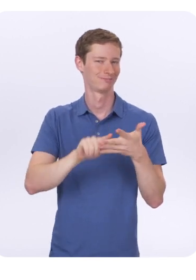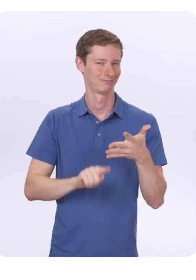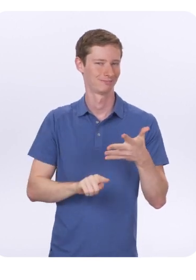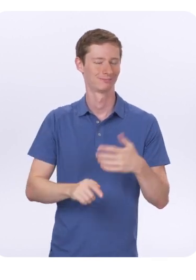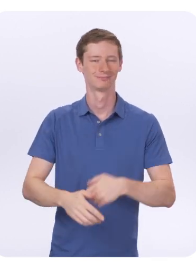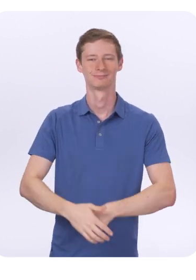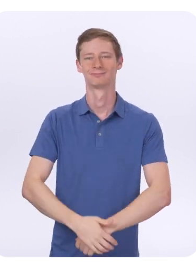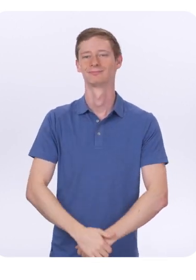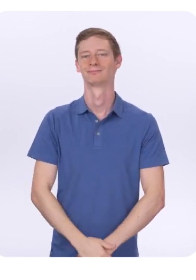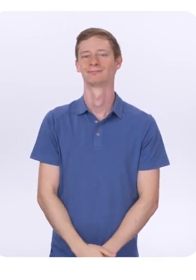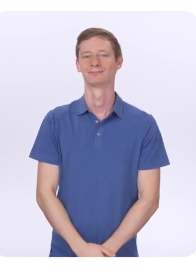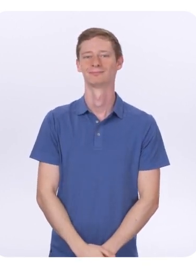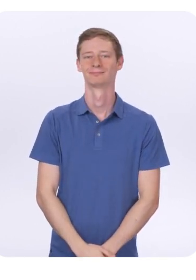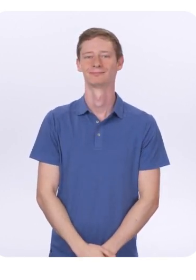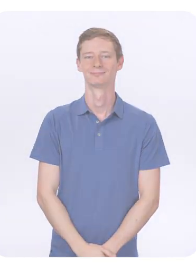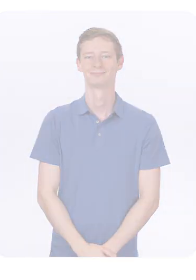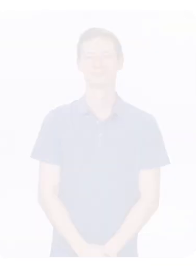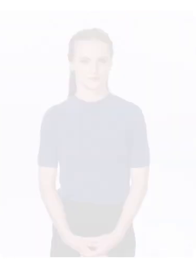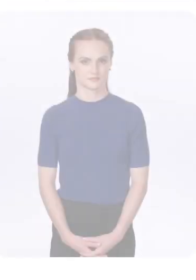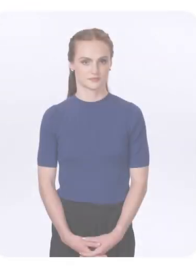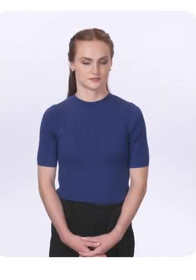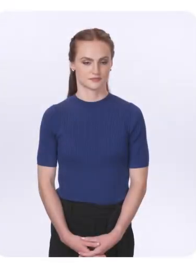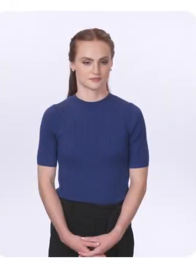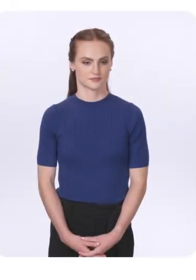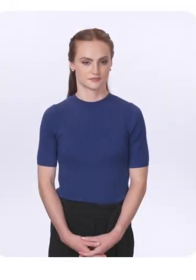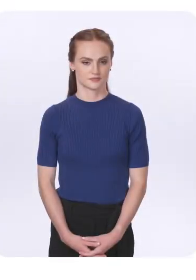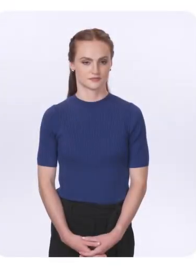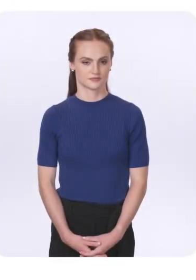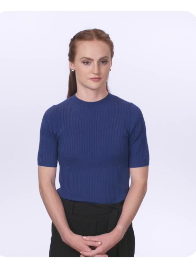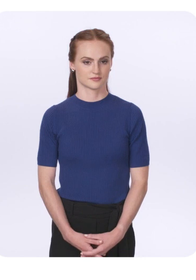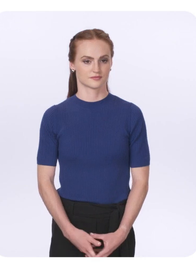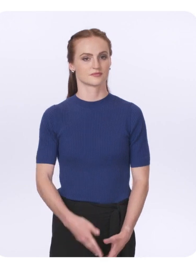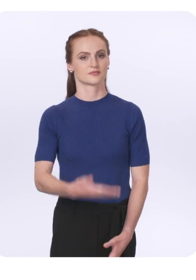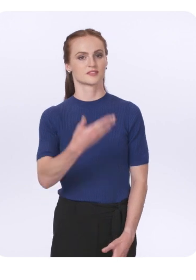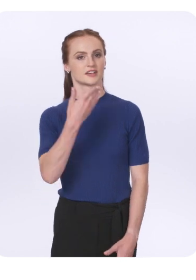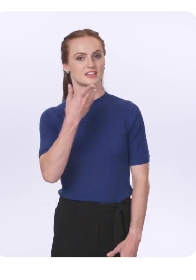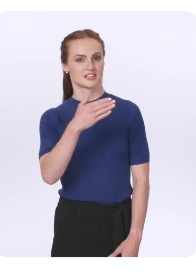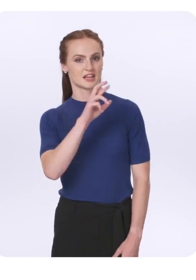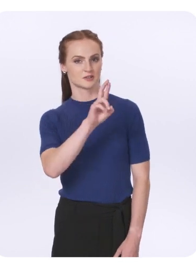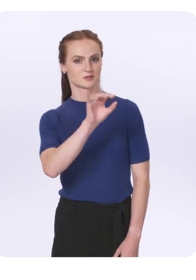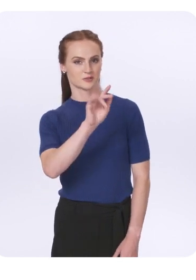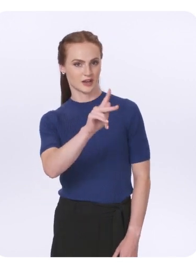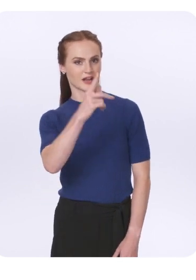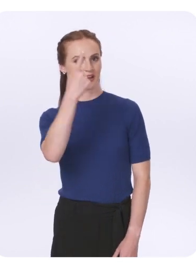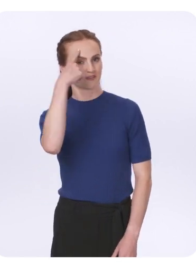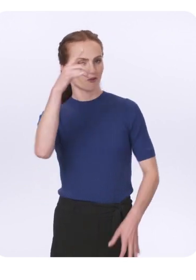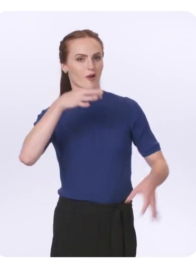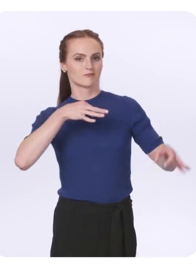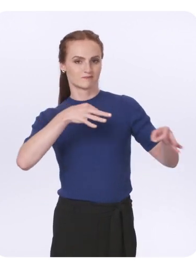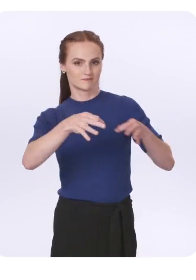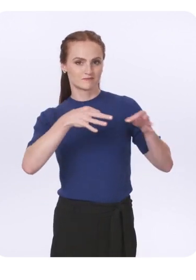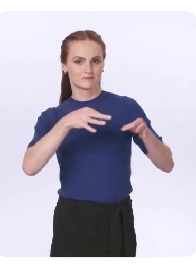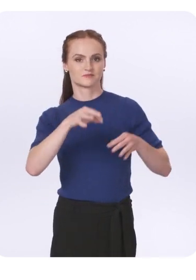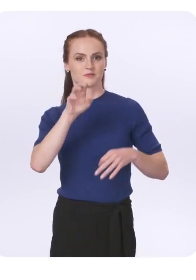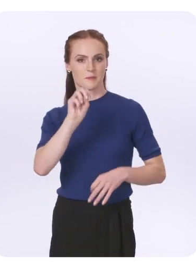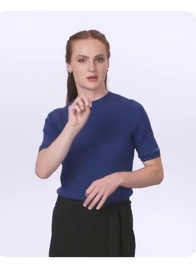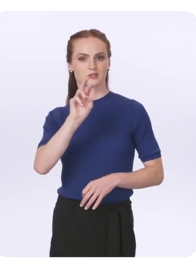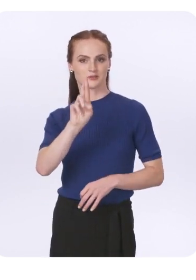Thanks, Rik, for that comprehensive overview of the mixed reality featured in the Meta Quest browser. It truly highlights the foundation